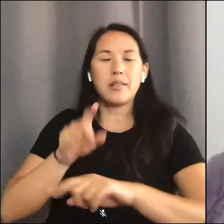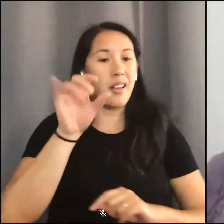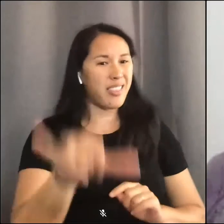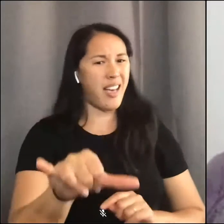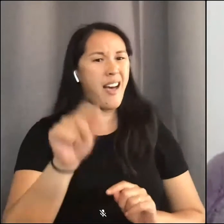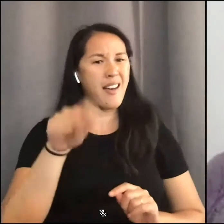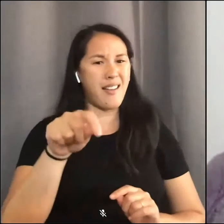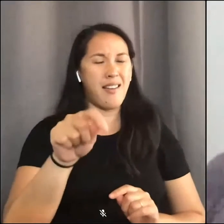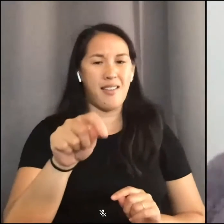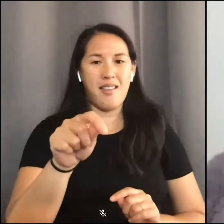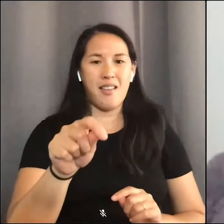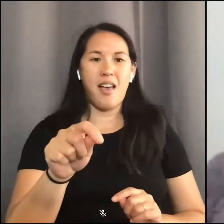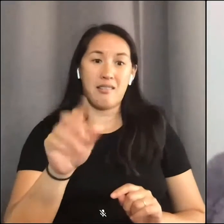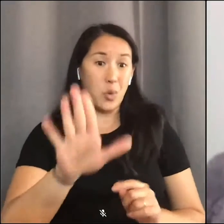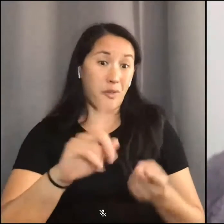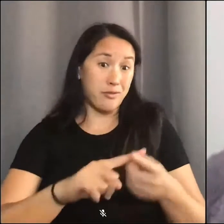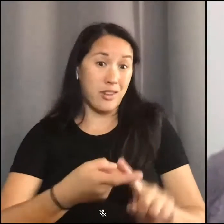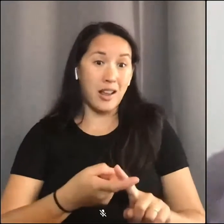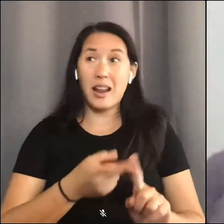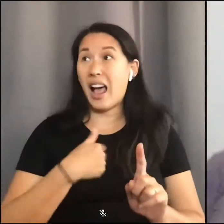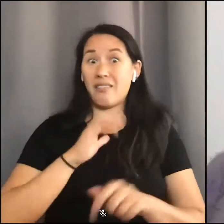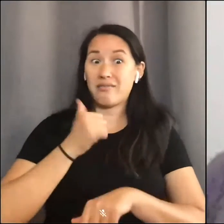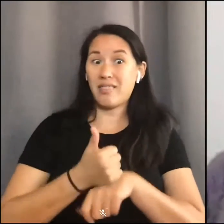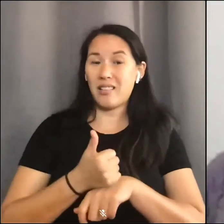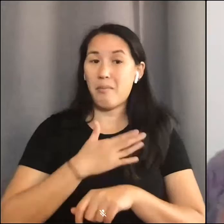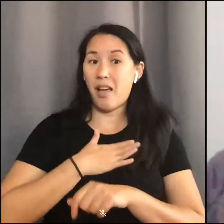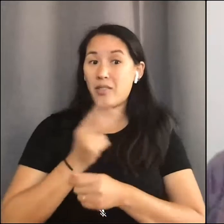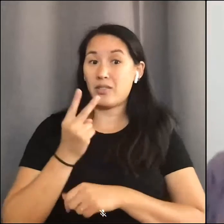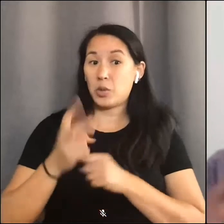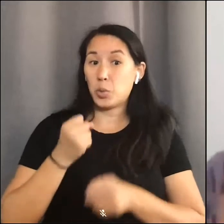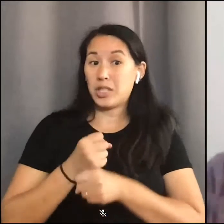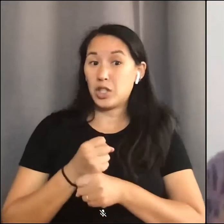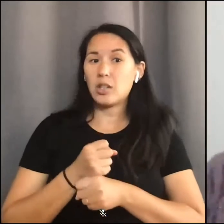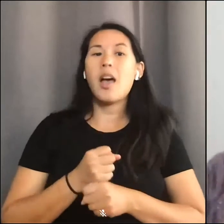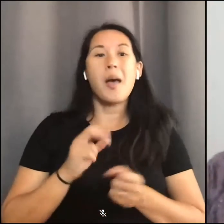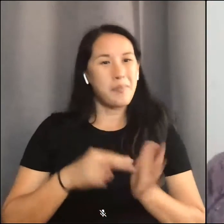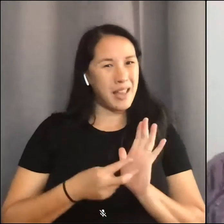uh can be your friend i've had mine on for two years um you teach people how to interact with you